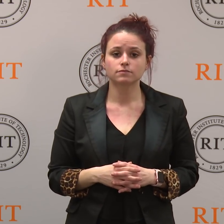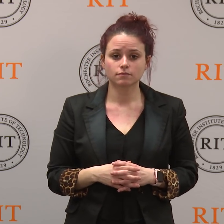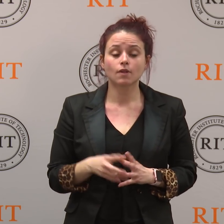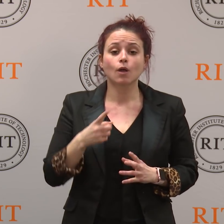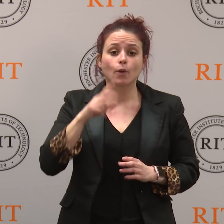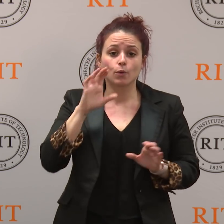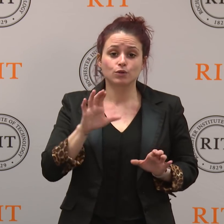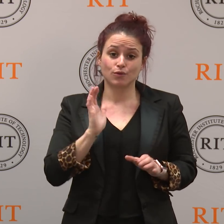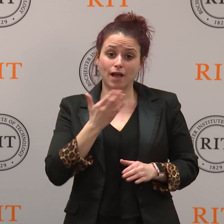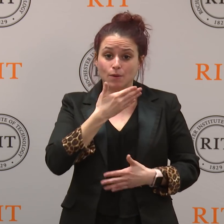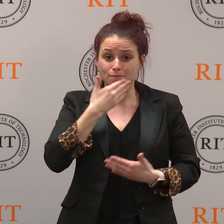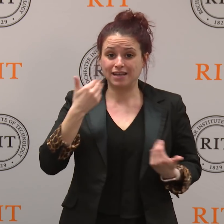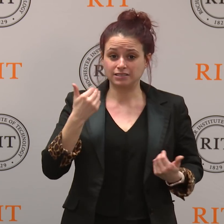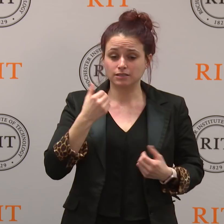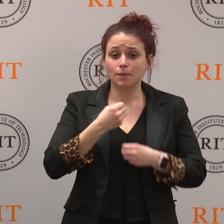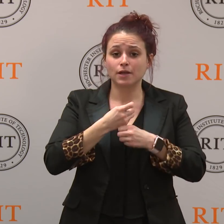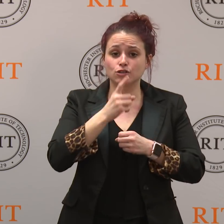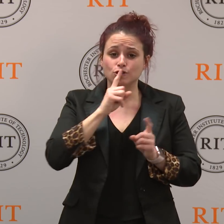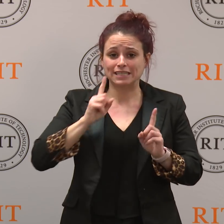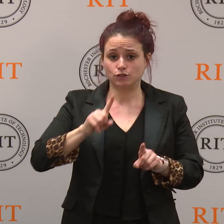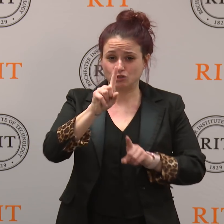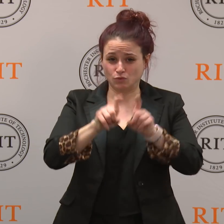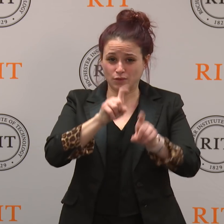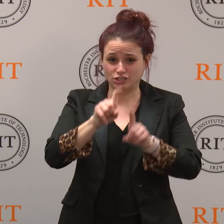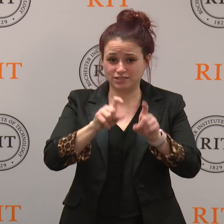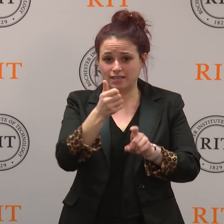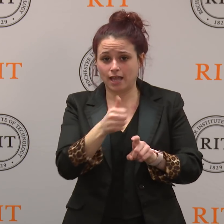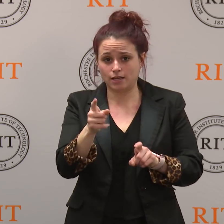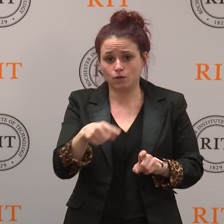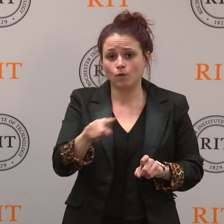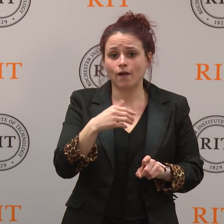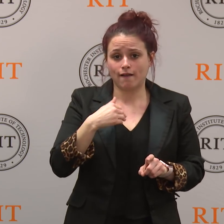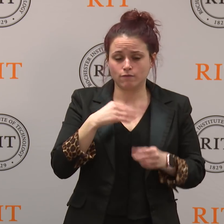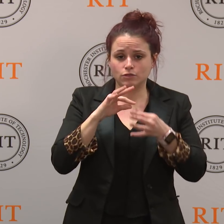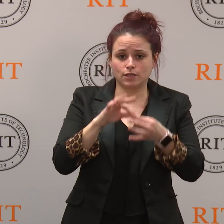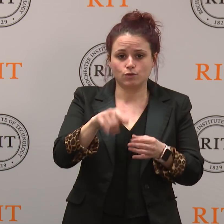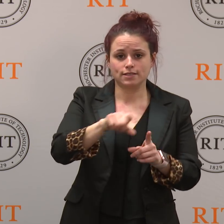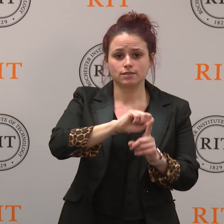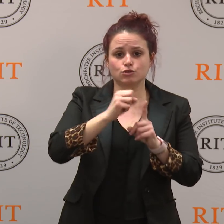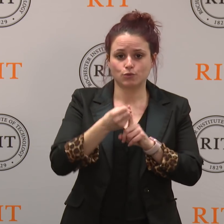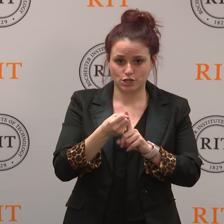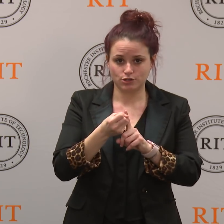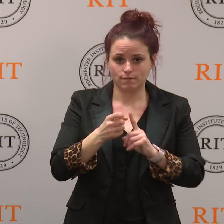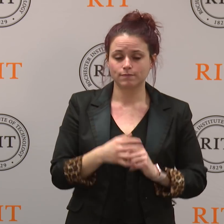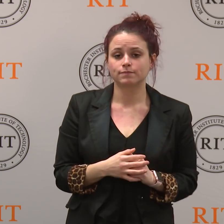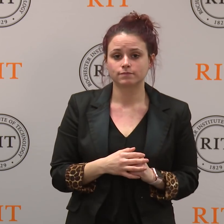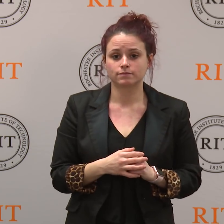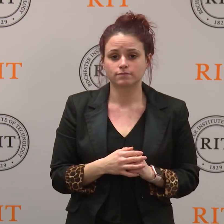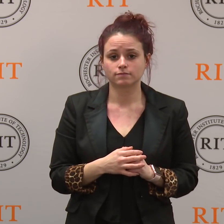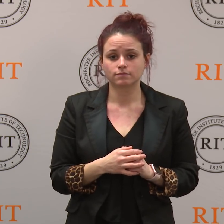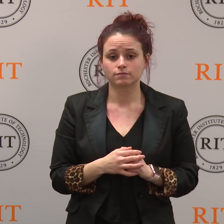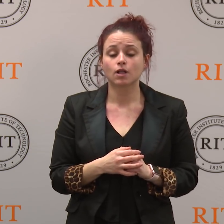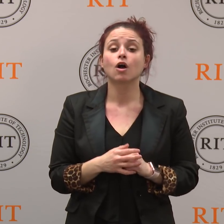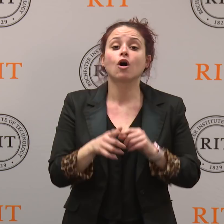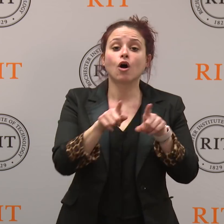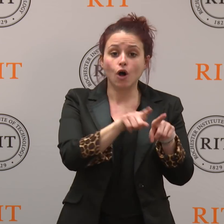all questions related to this evolving situation. Additionally, a dedicated email address is